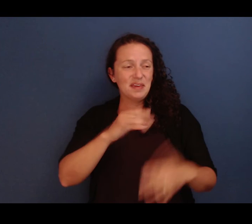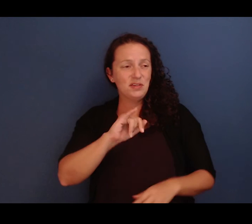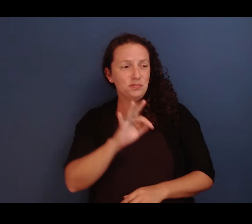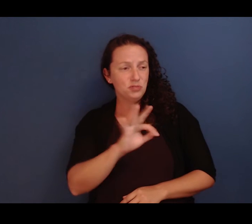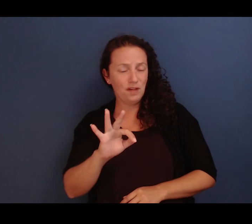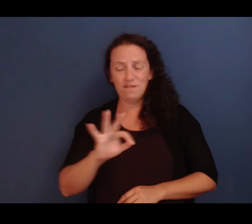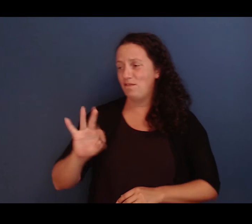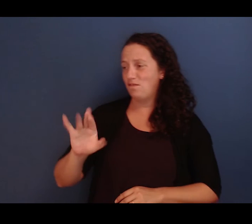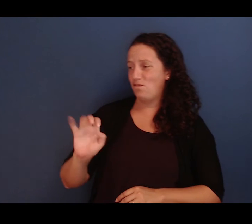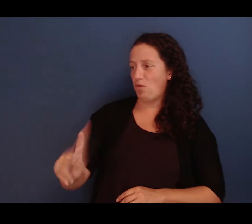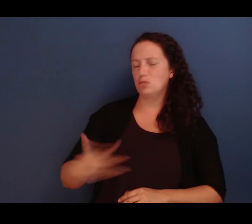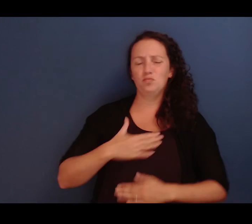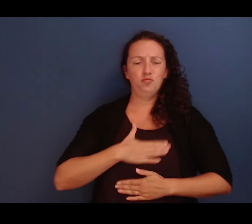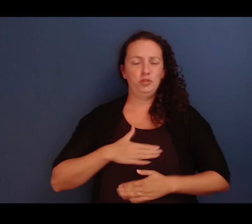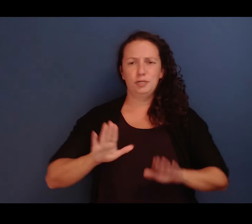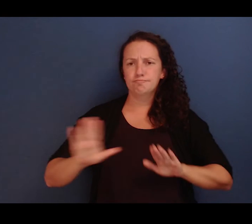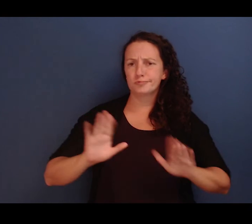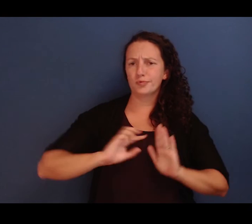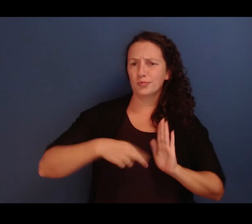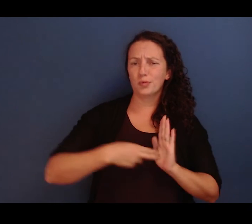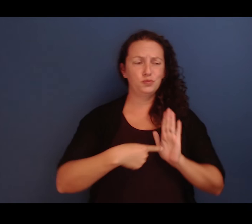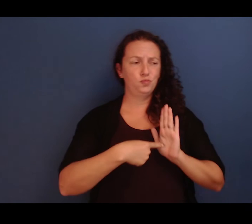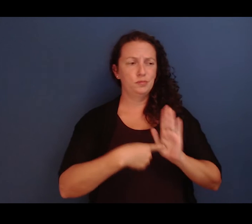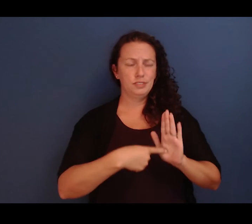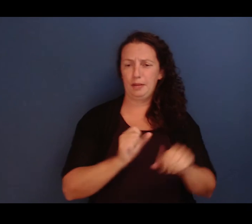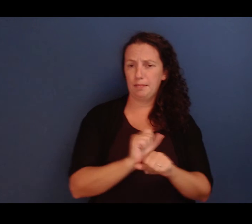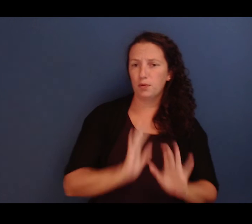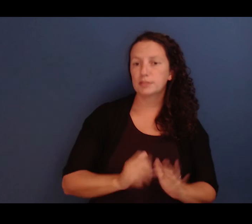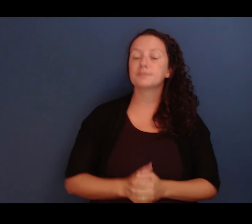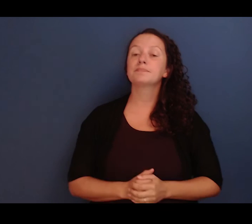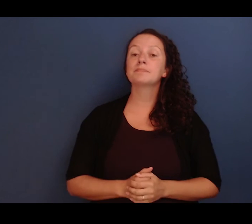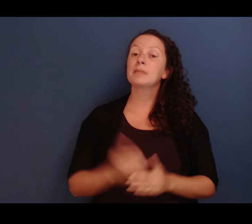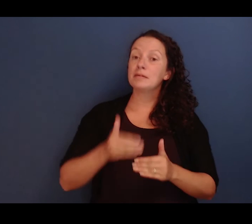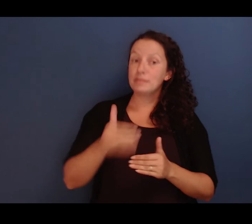Thanks Jeff and Frank. We really appreciate the role you play in representing our employees.